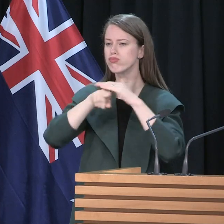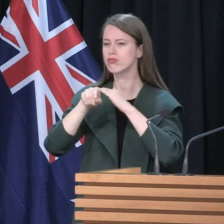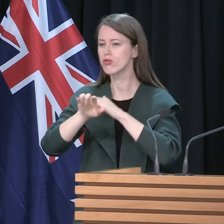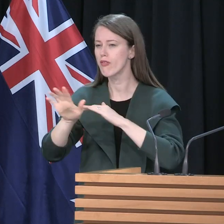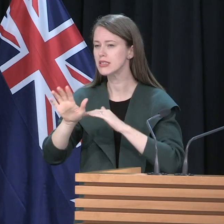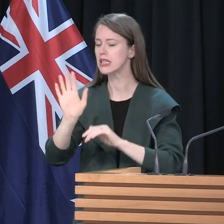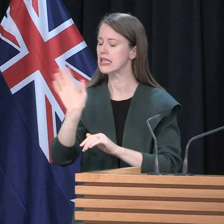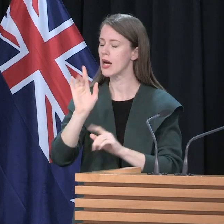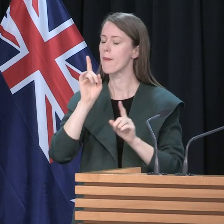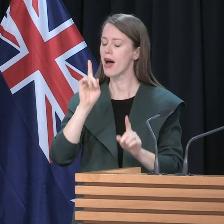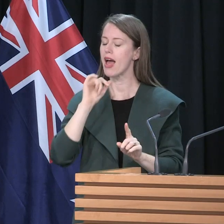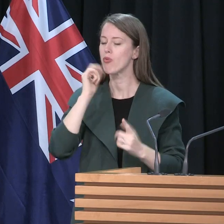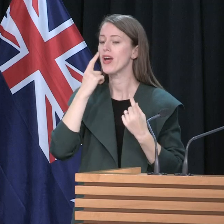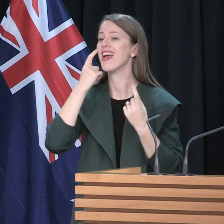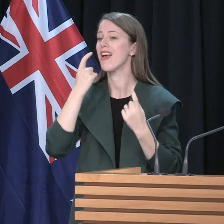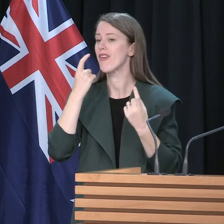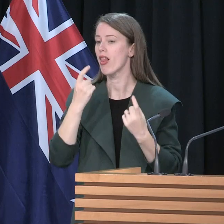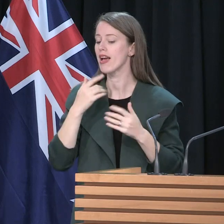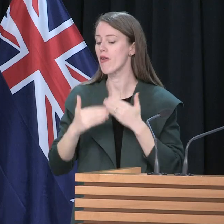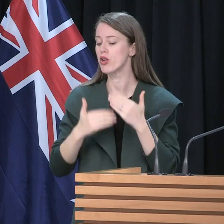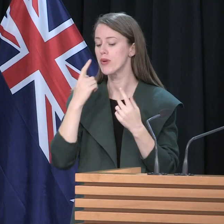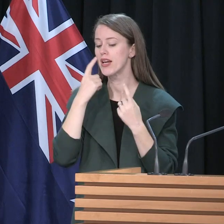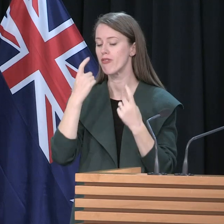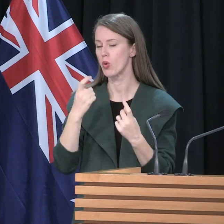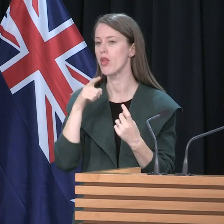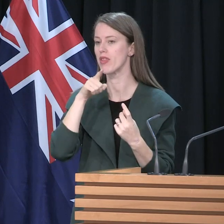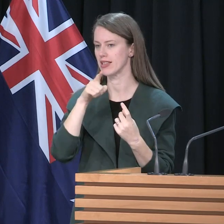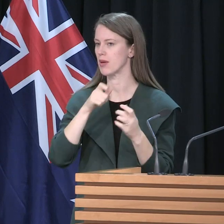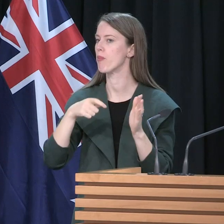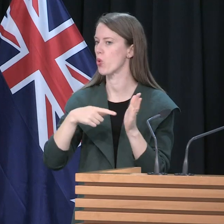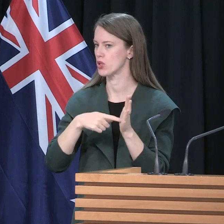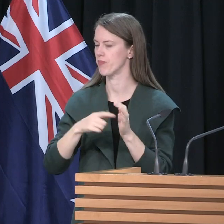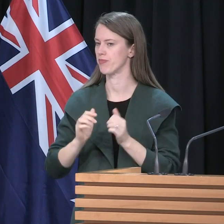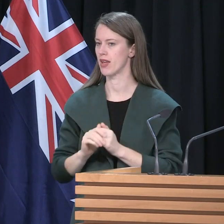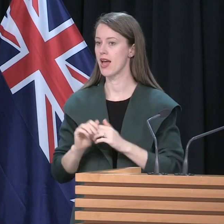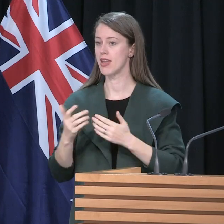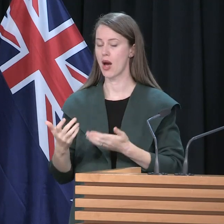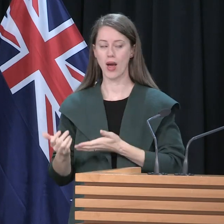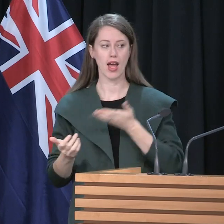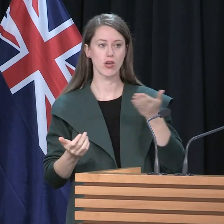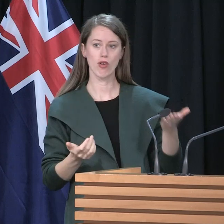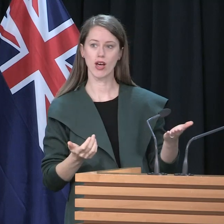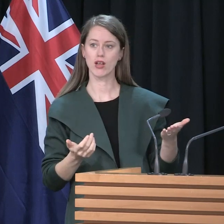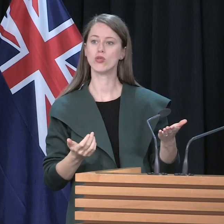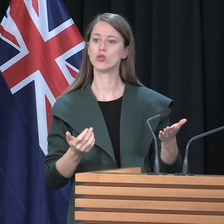can be 100% perfect. However, constant vigilance have been